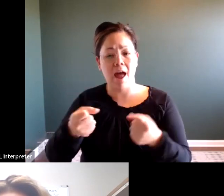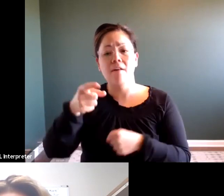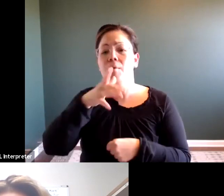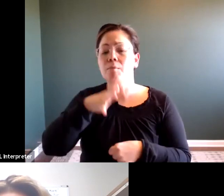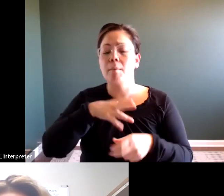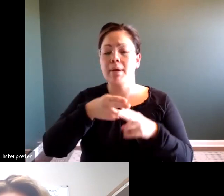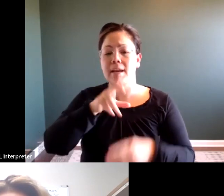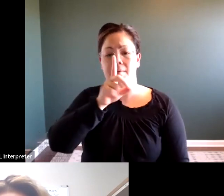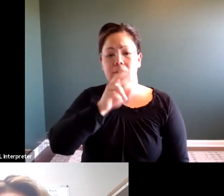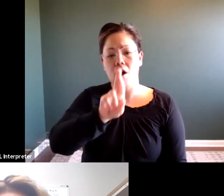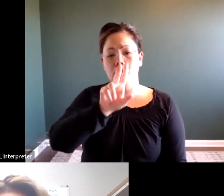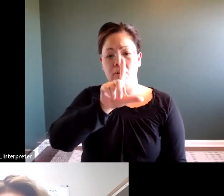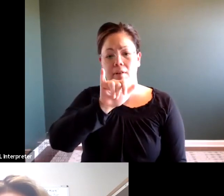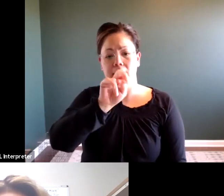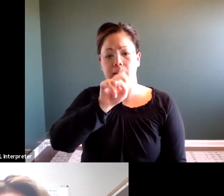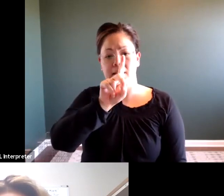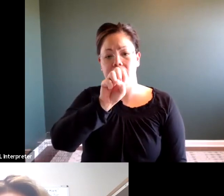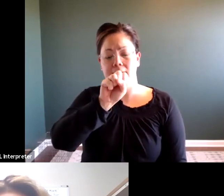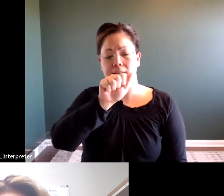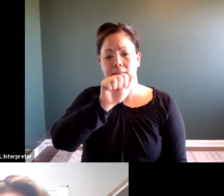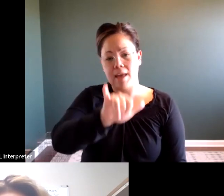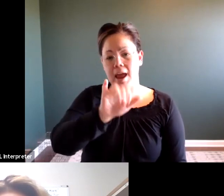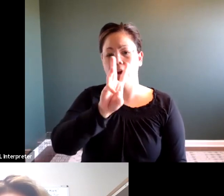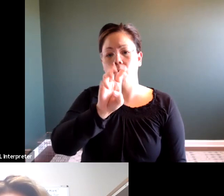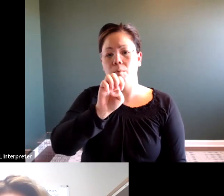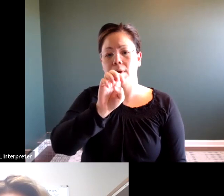We have set this up that Dr. Weaver is going to do